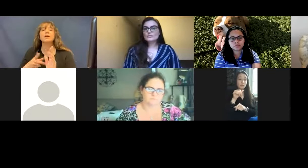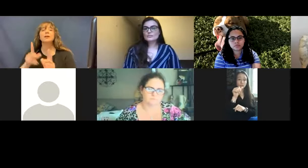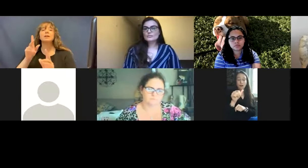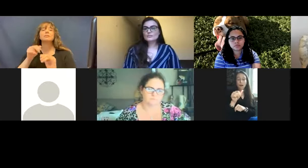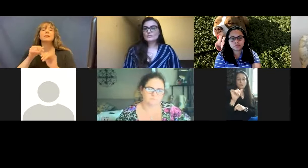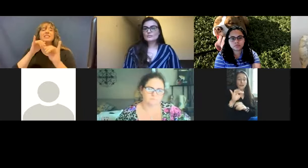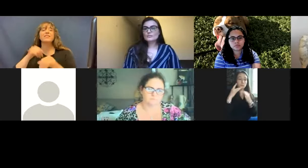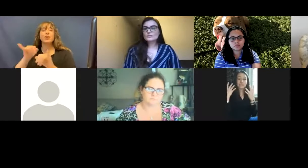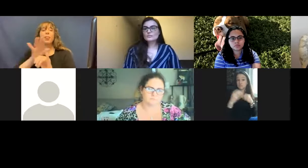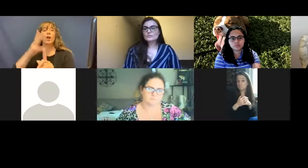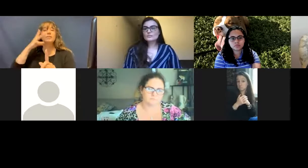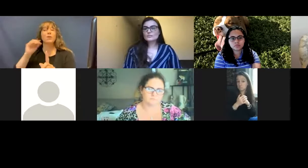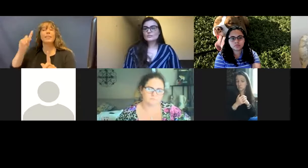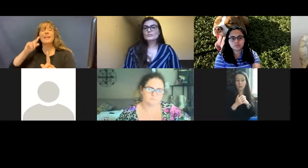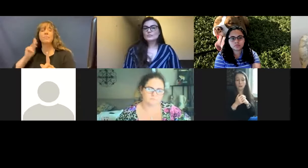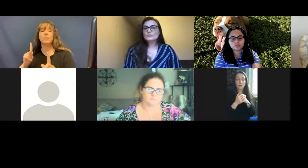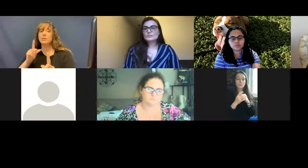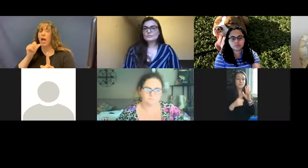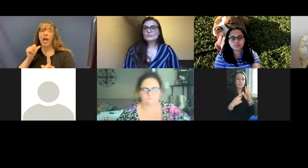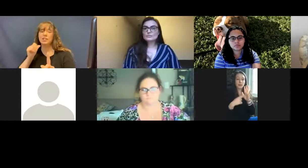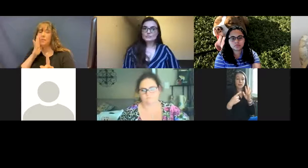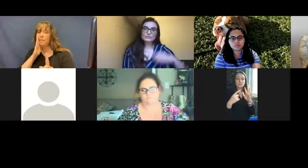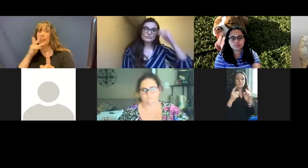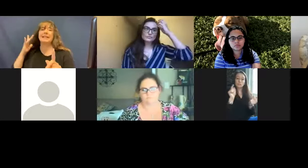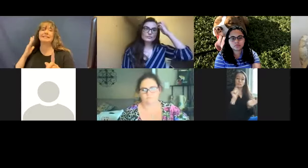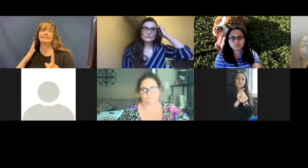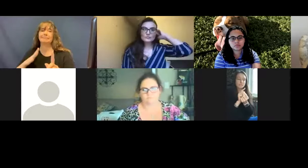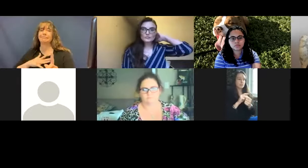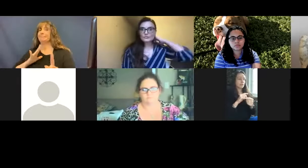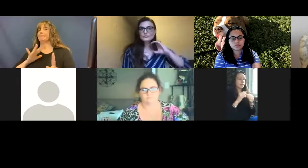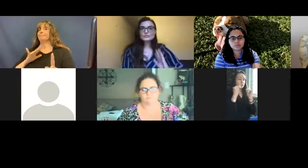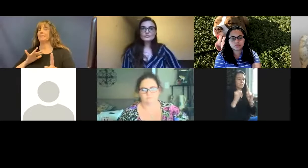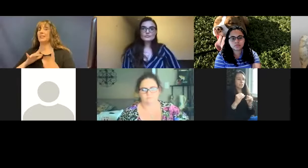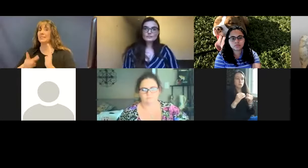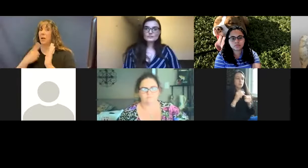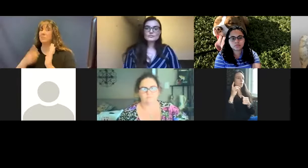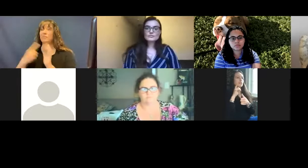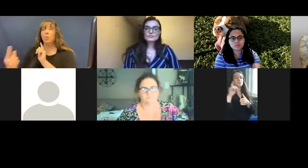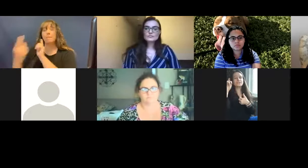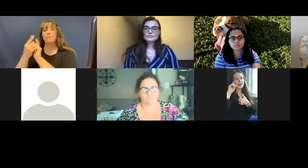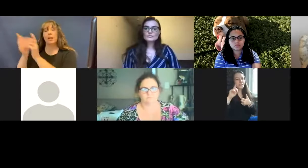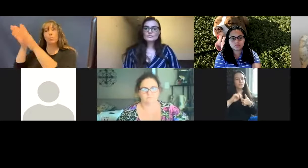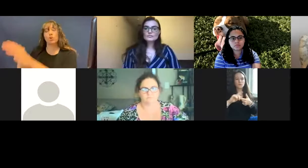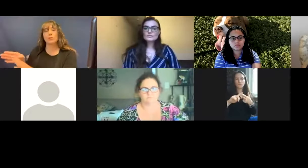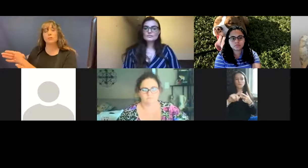not as pleasant. Sometimes they'll meet an individual, whether they're Deaf or from a